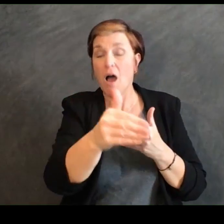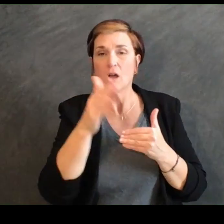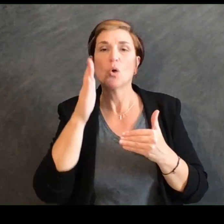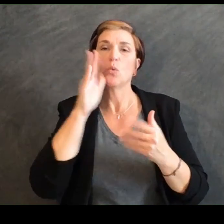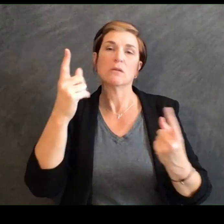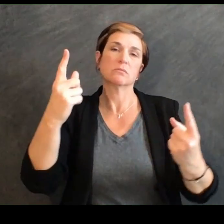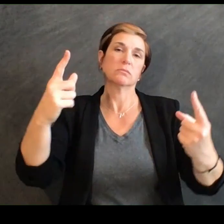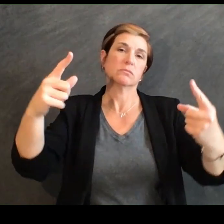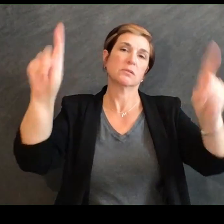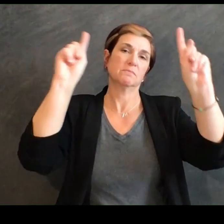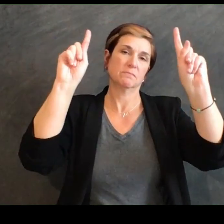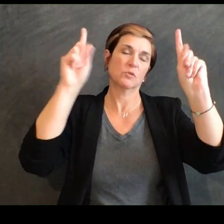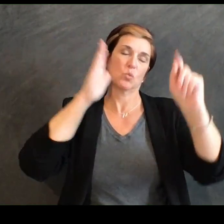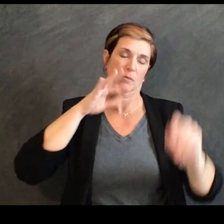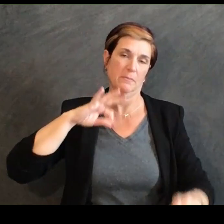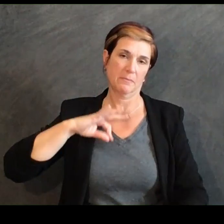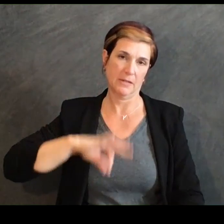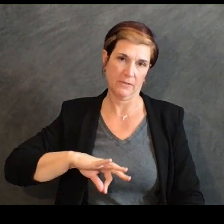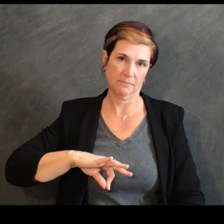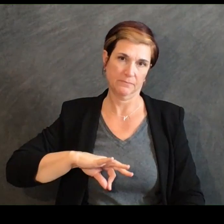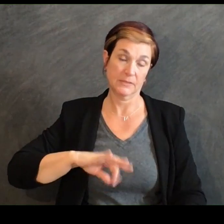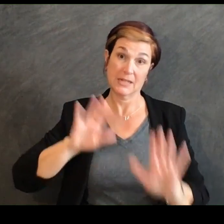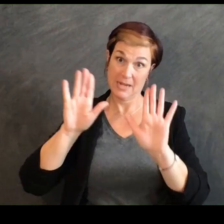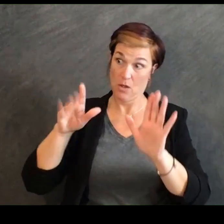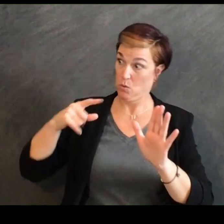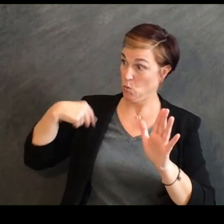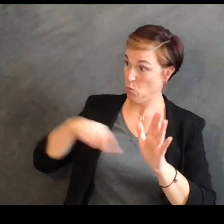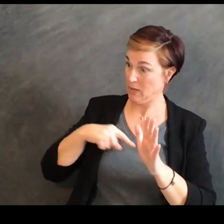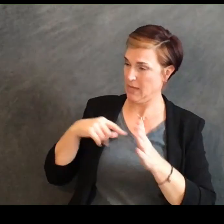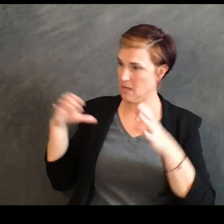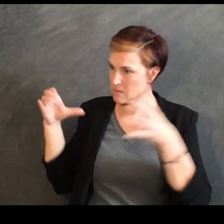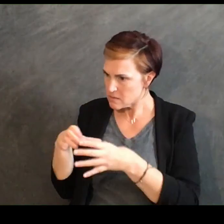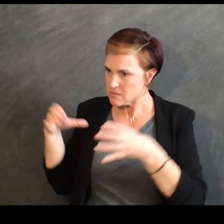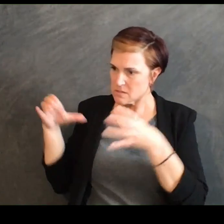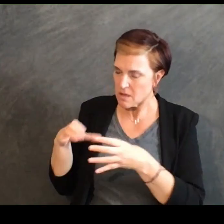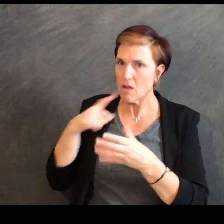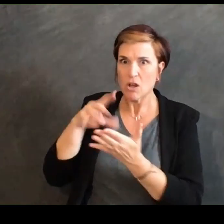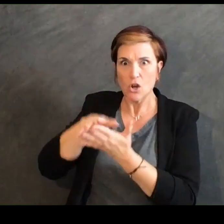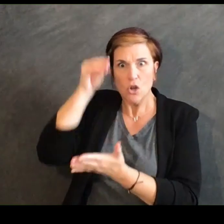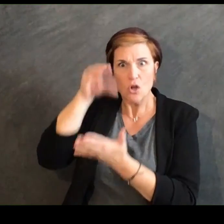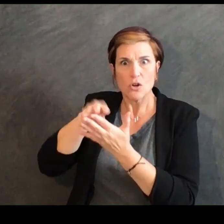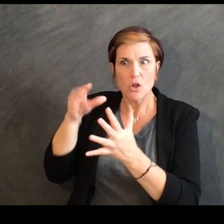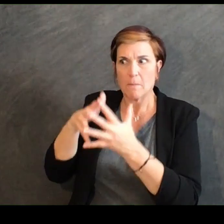learning a lot for the future and future problems like this or worse or worse it